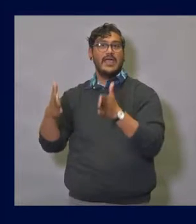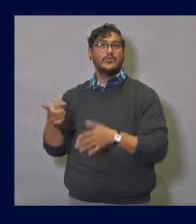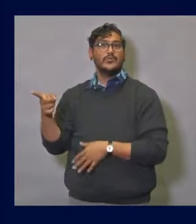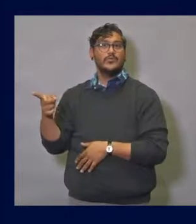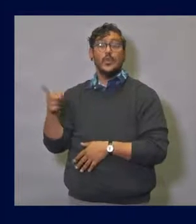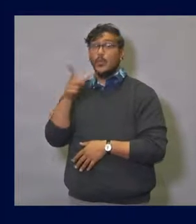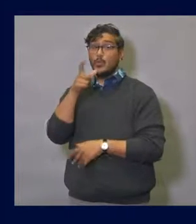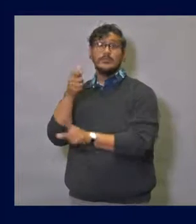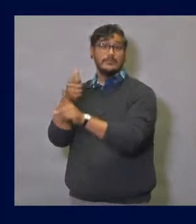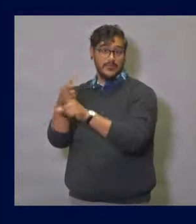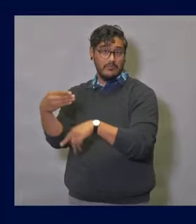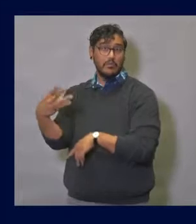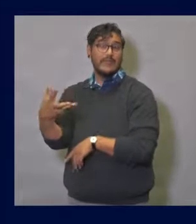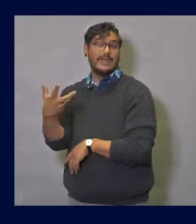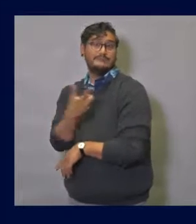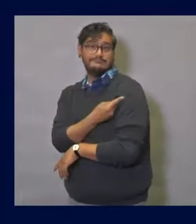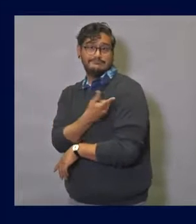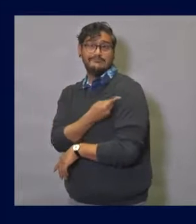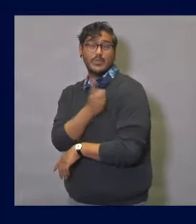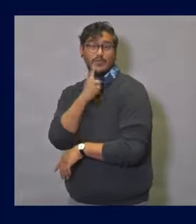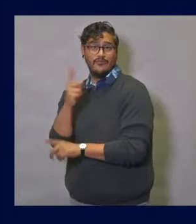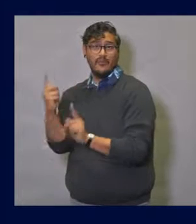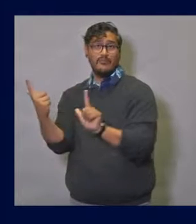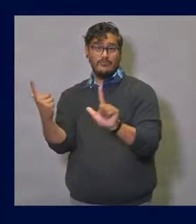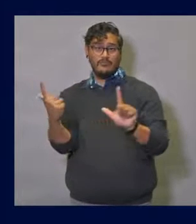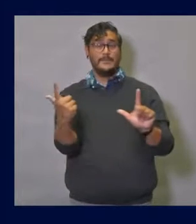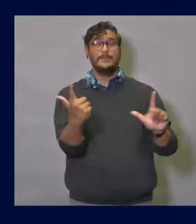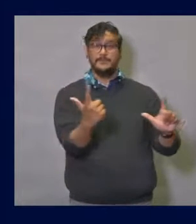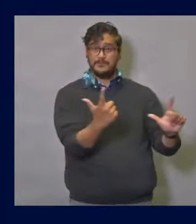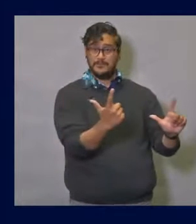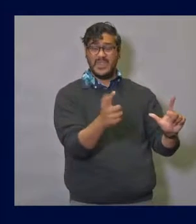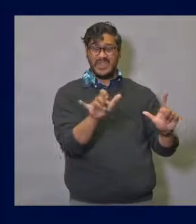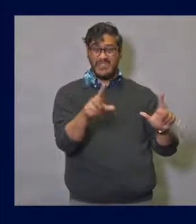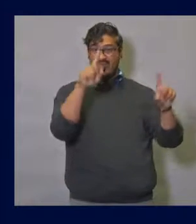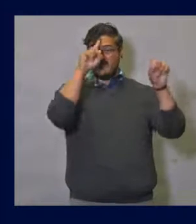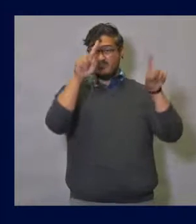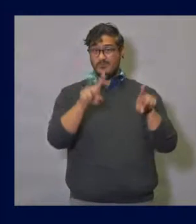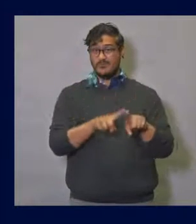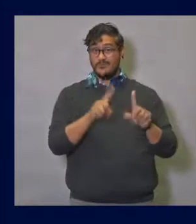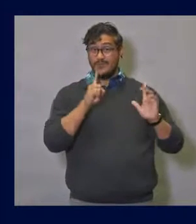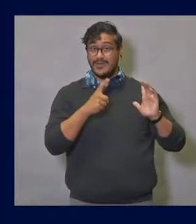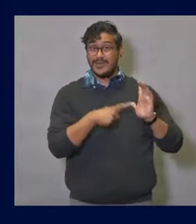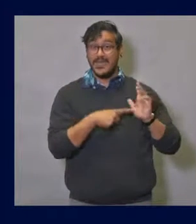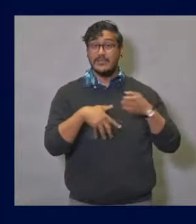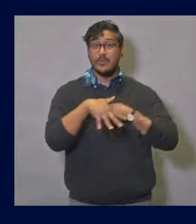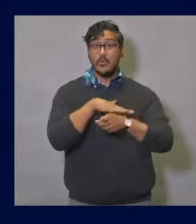THAN 375 PROVIDERS CURRENTLY